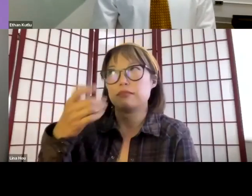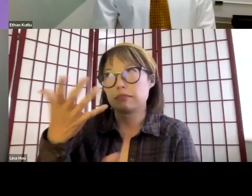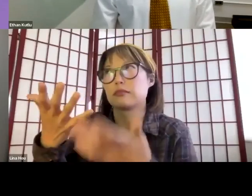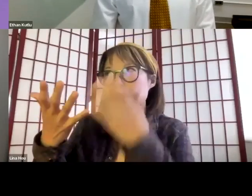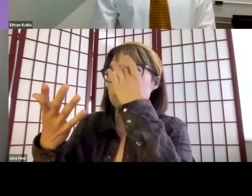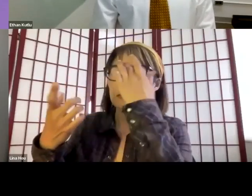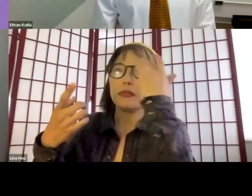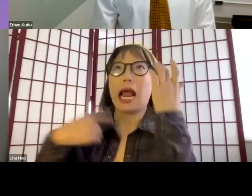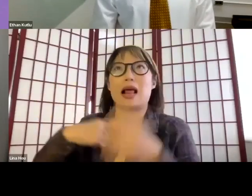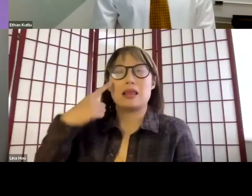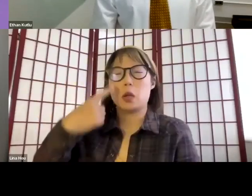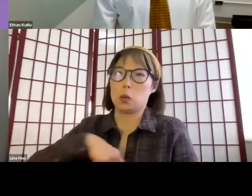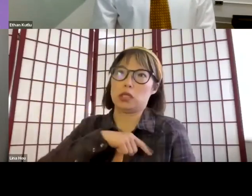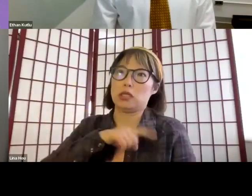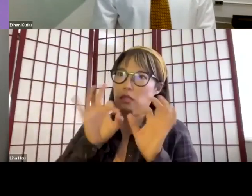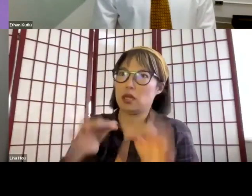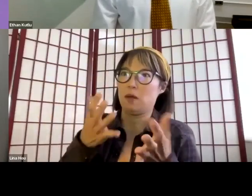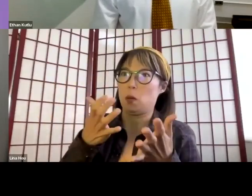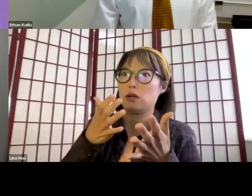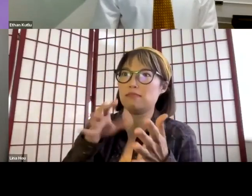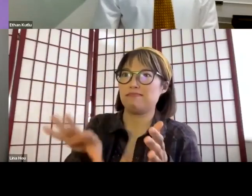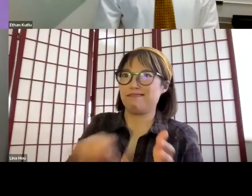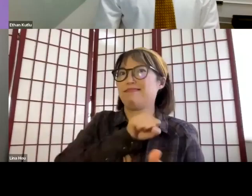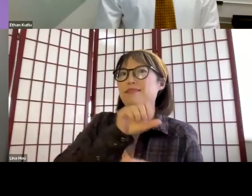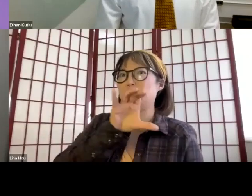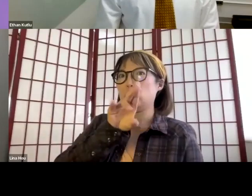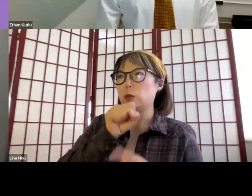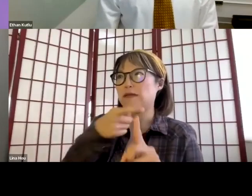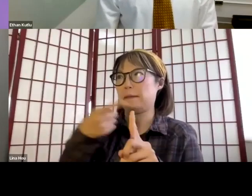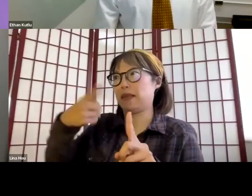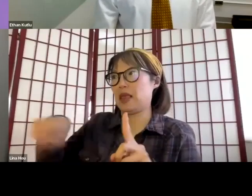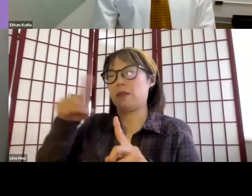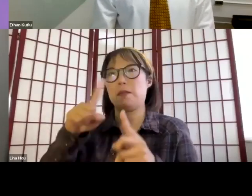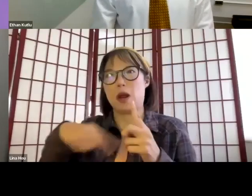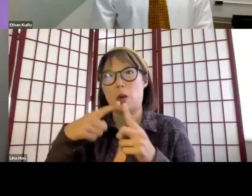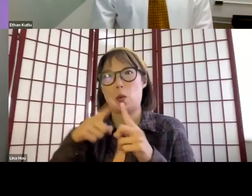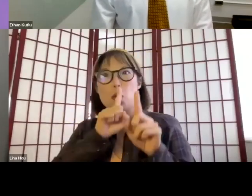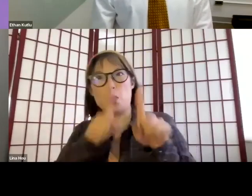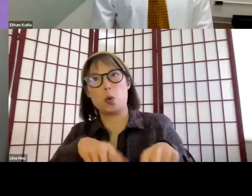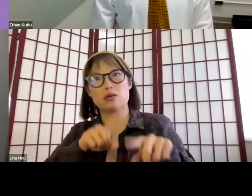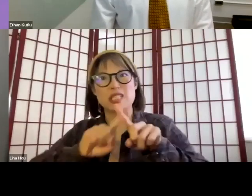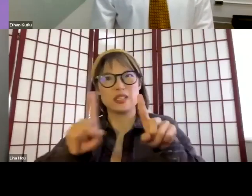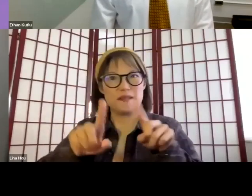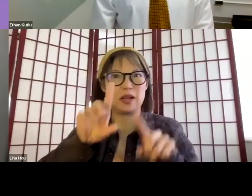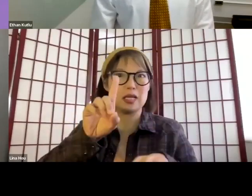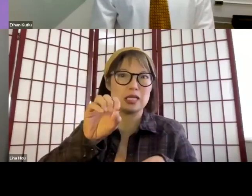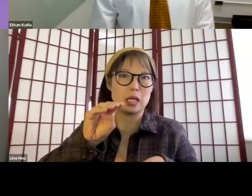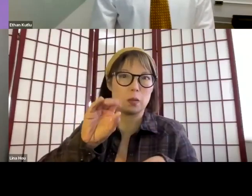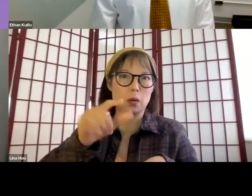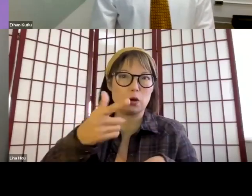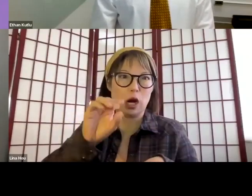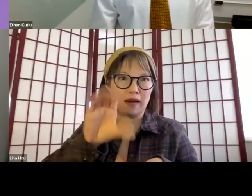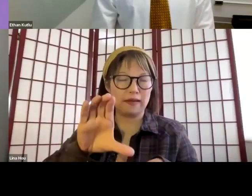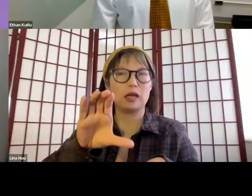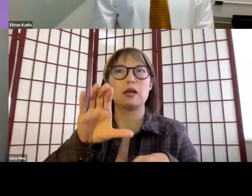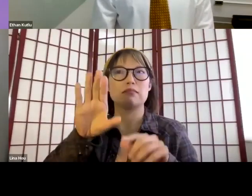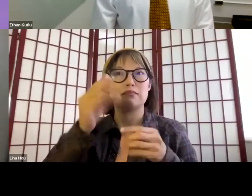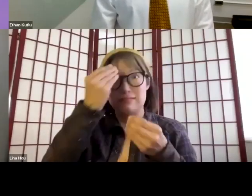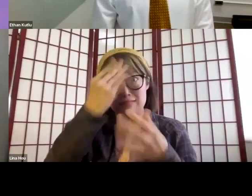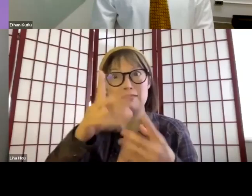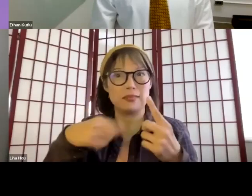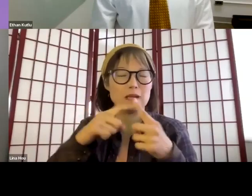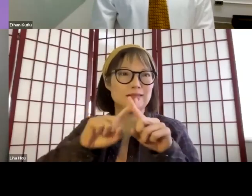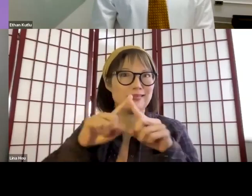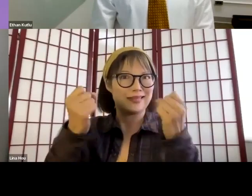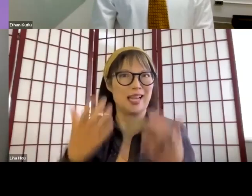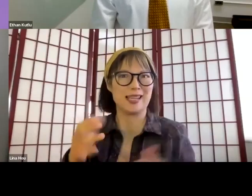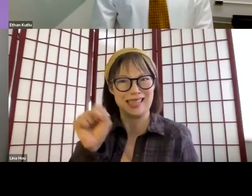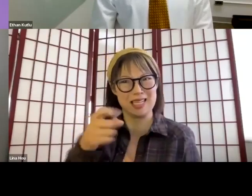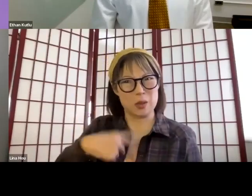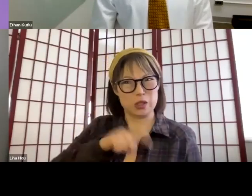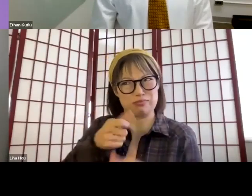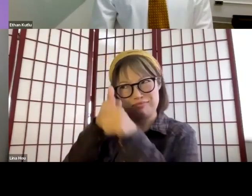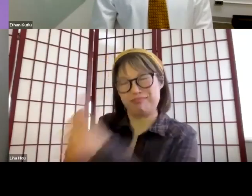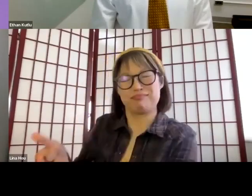yes, I think that we are definitely taking cues from them and having different demographic information provided for signers.